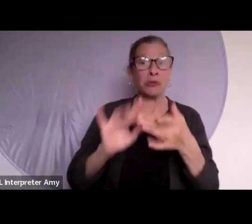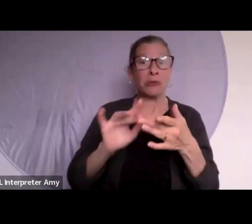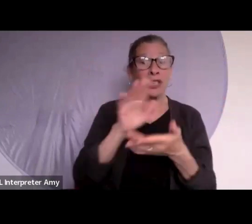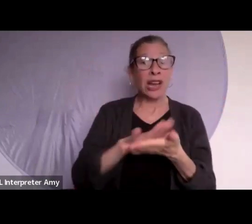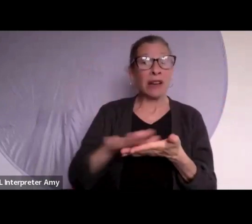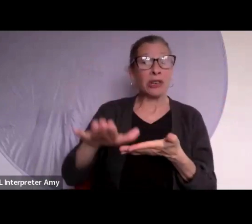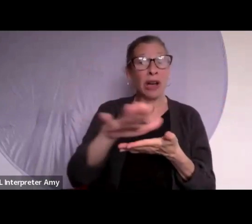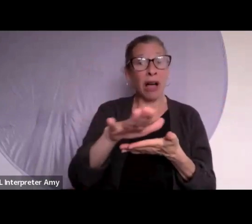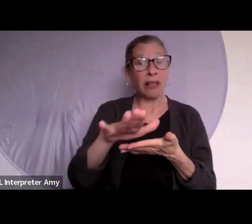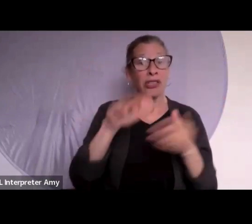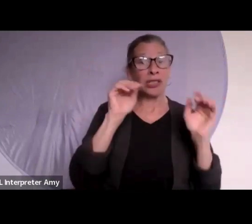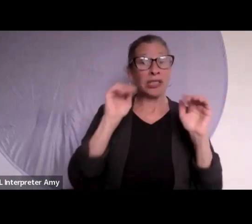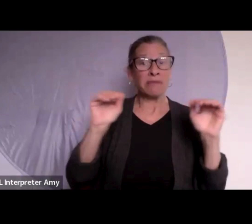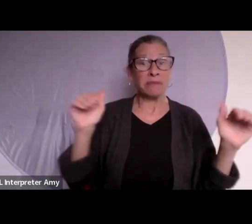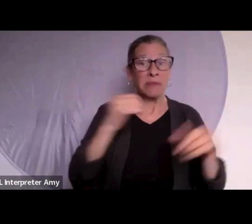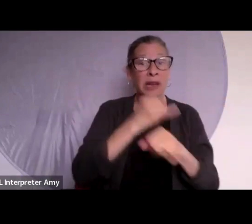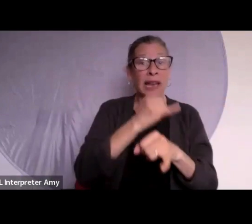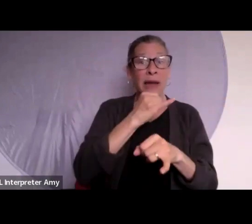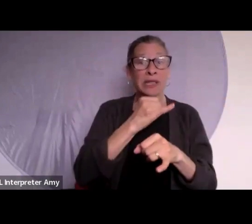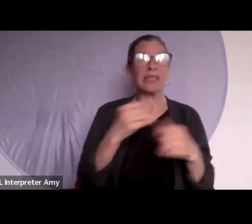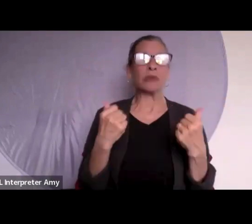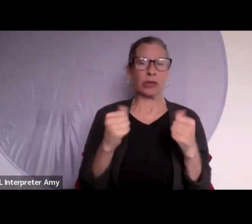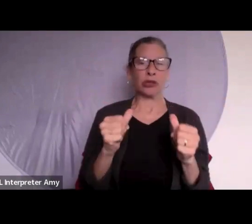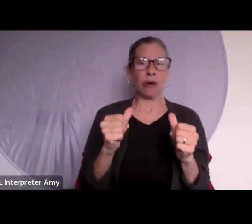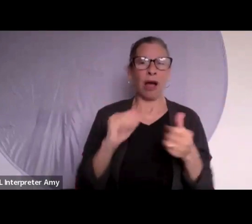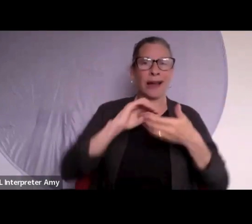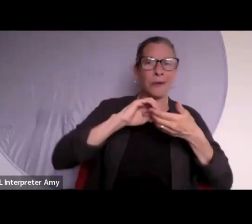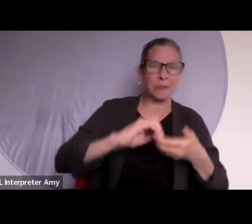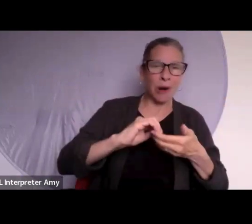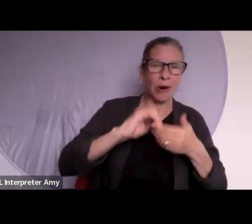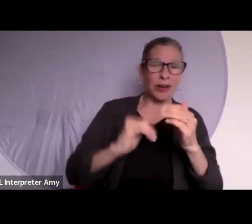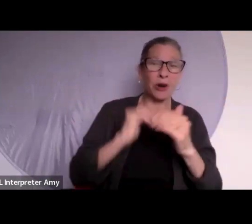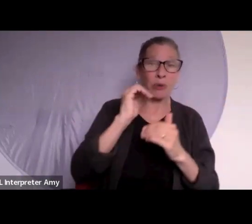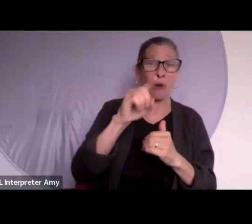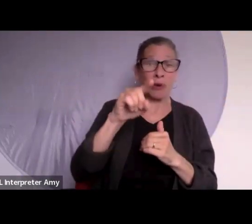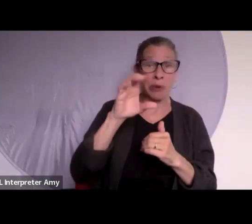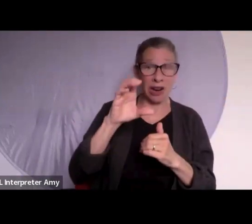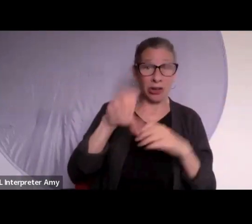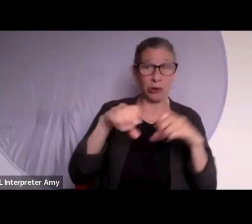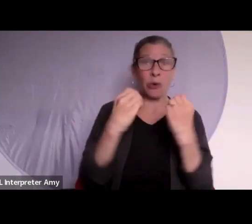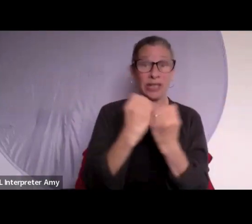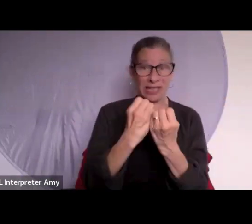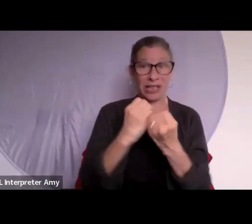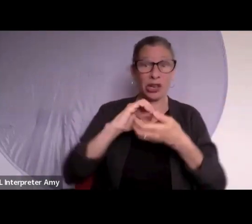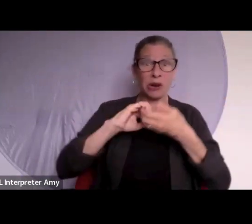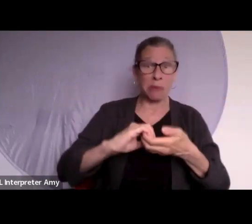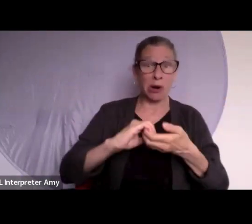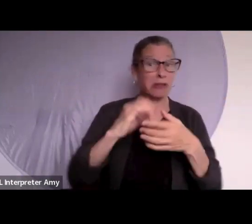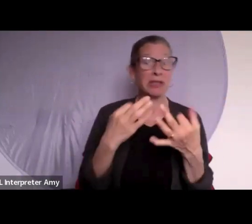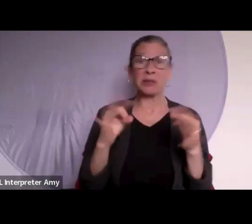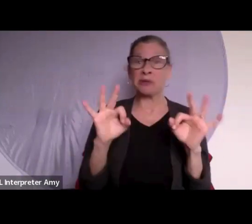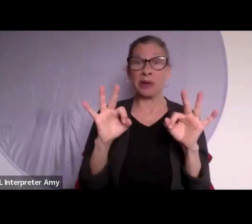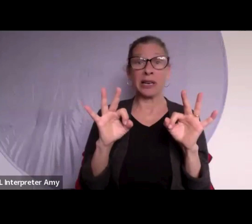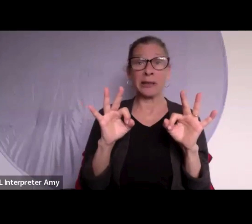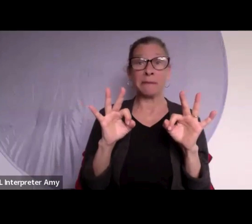campuses, we try to we partner with over 100 organizations, partnering is free. Partnering is beneficial, we give